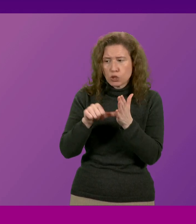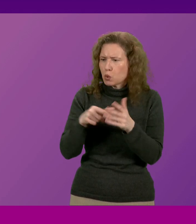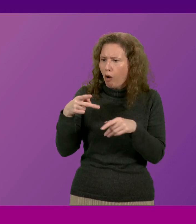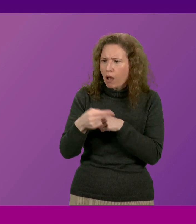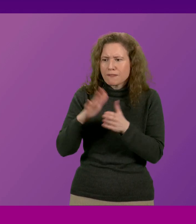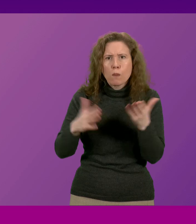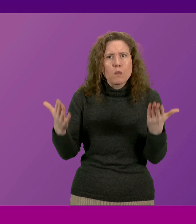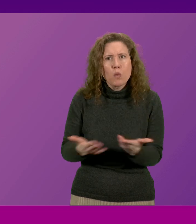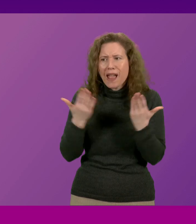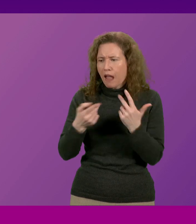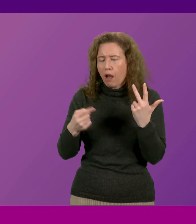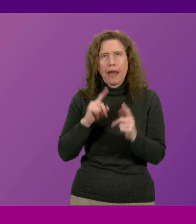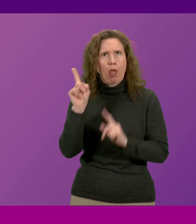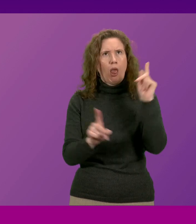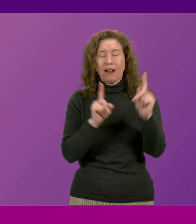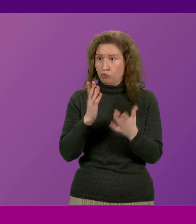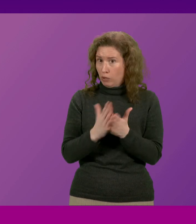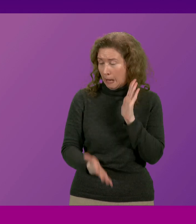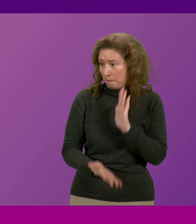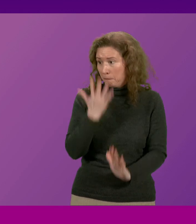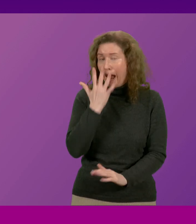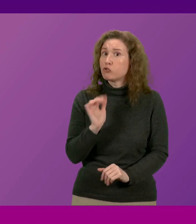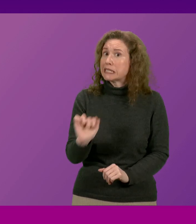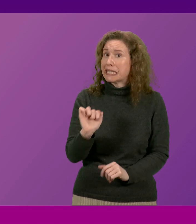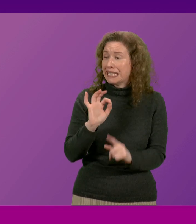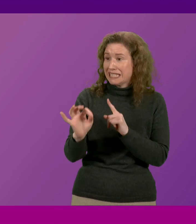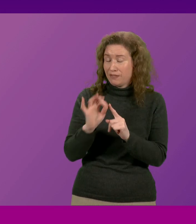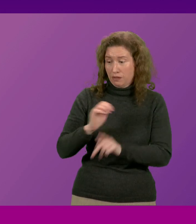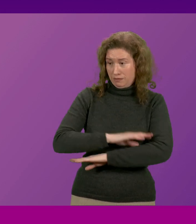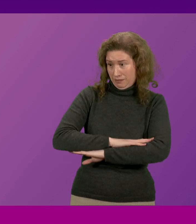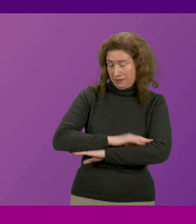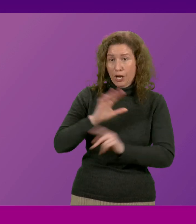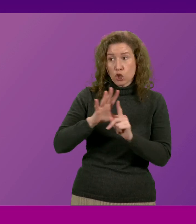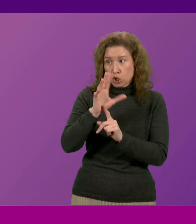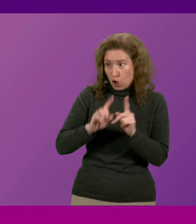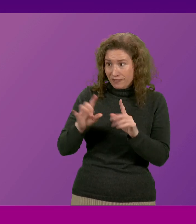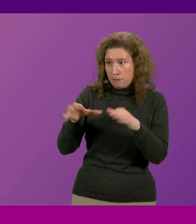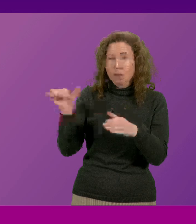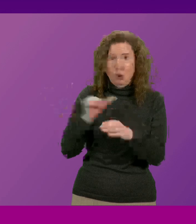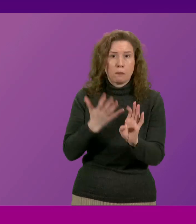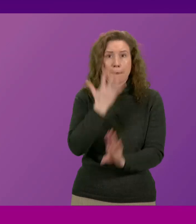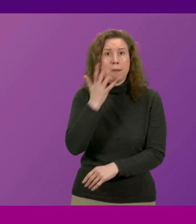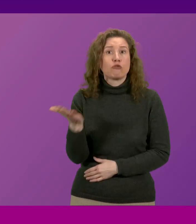come. It was an embarrassing interview, which the Conservative Party should be embarrassed about.